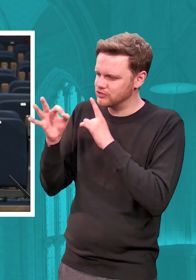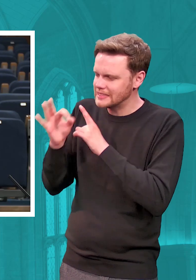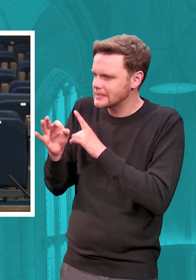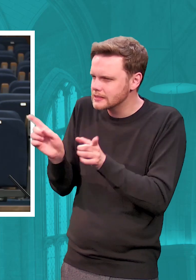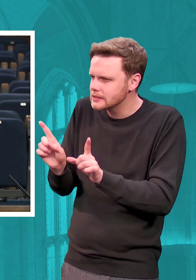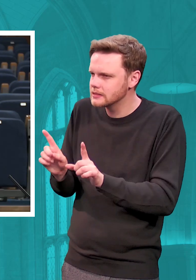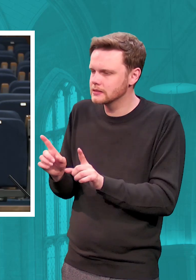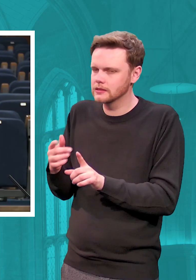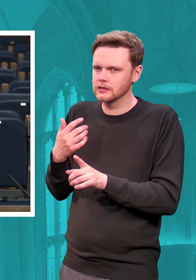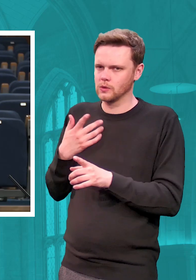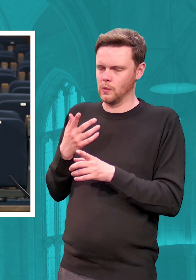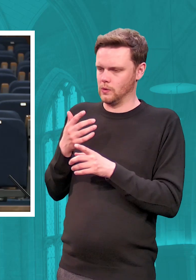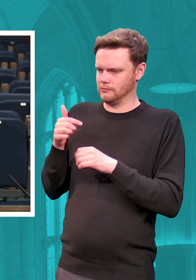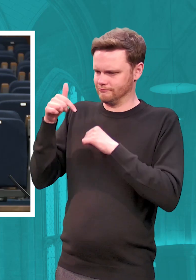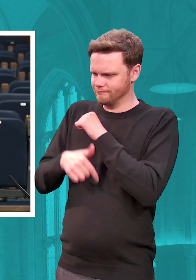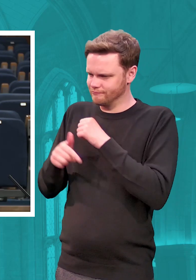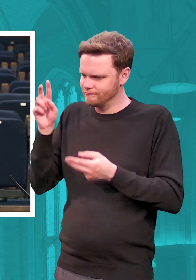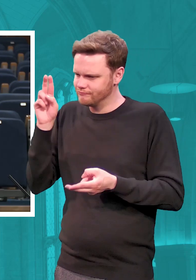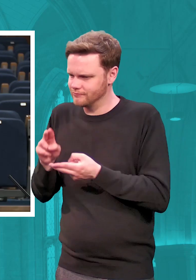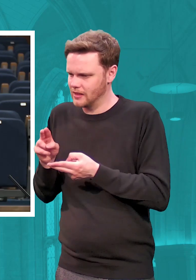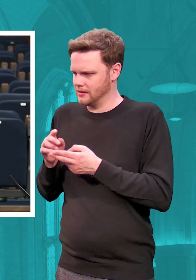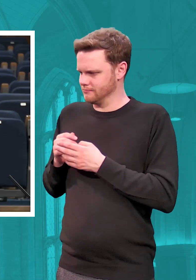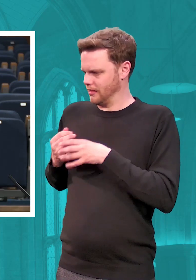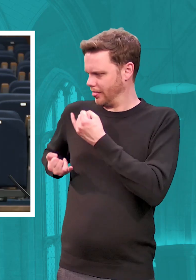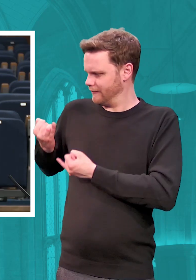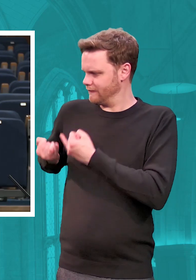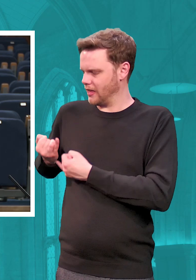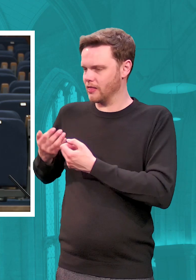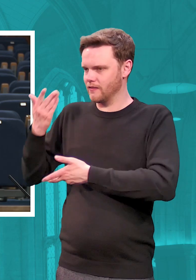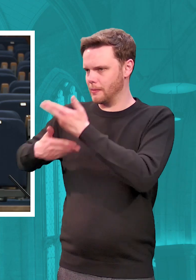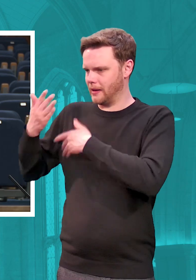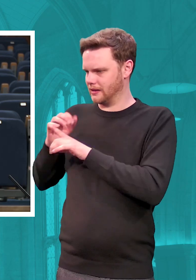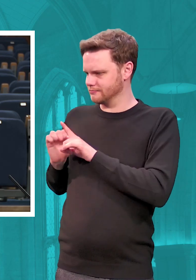Eliminating deficits and repairing some of the failings of the past, doesn't spell out the plans for the future.